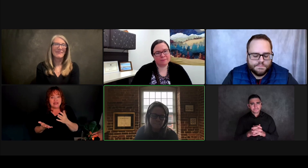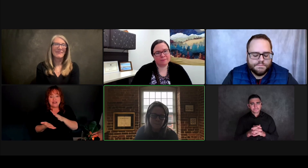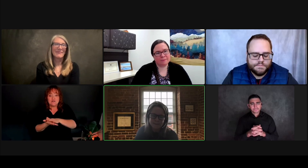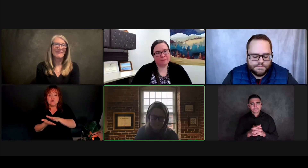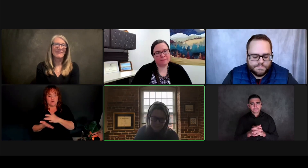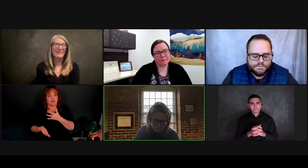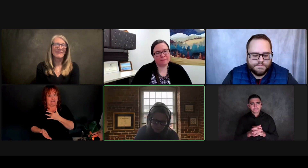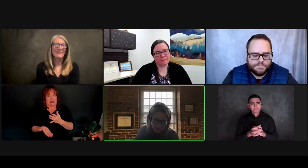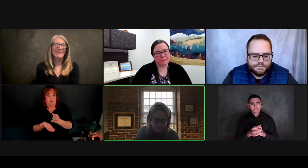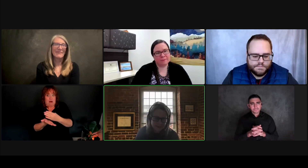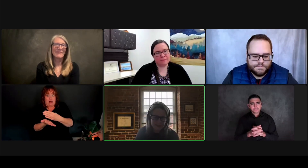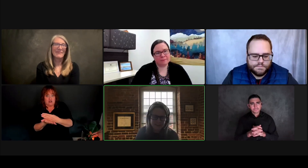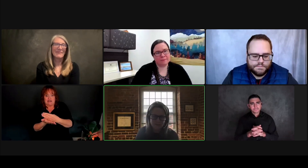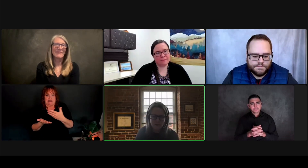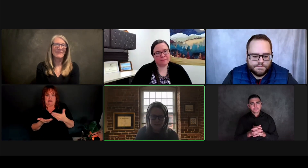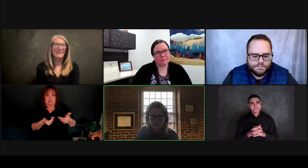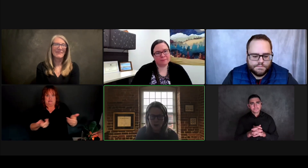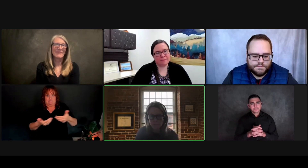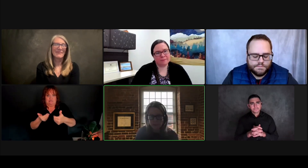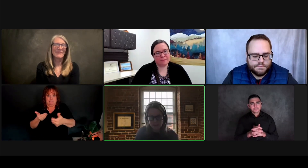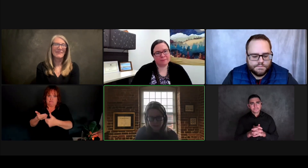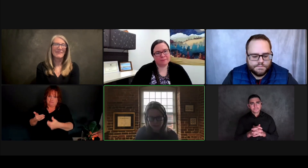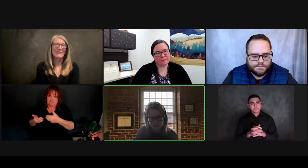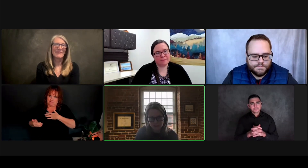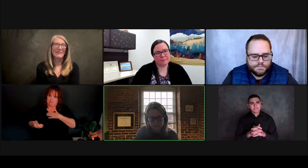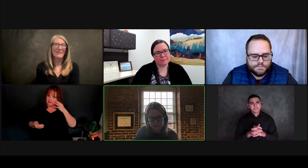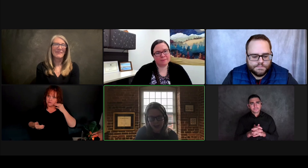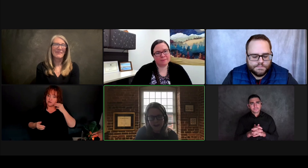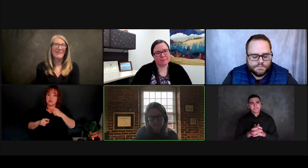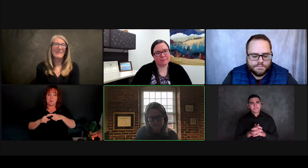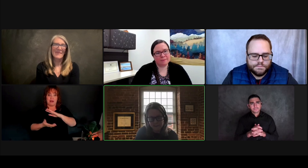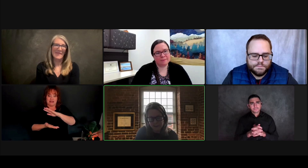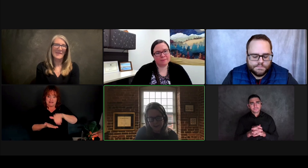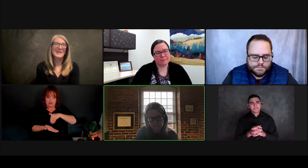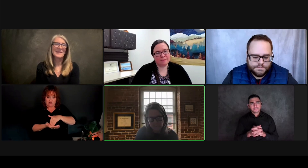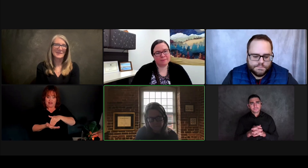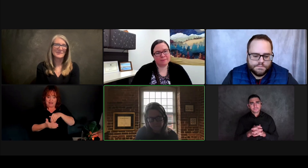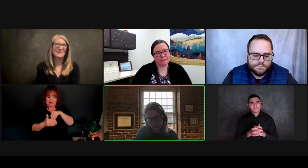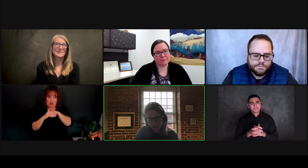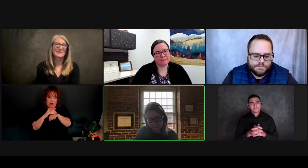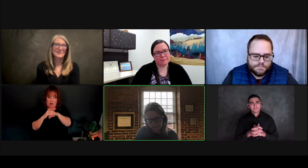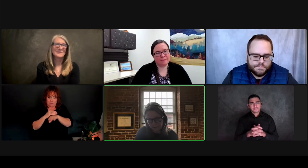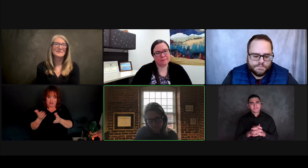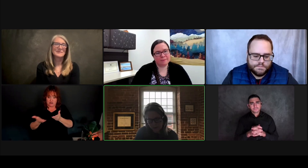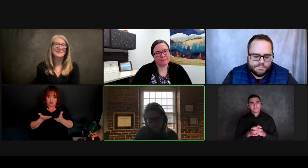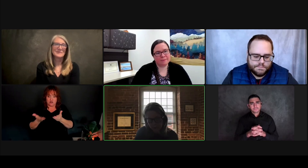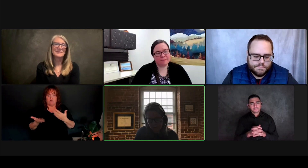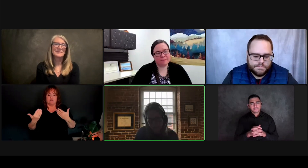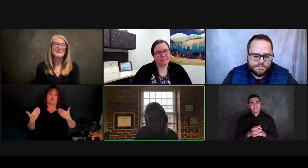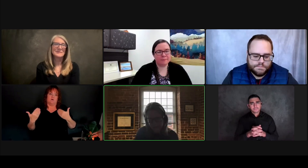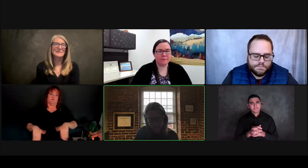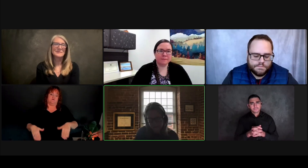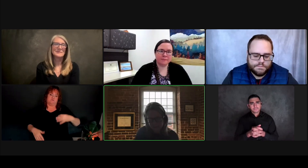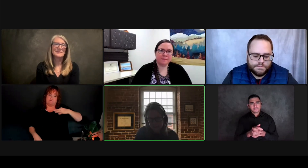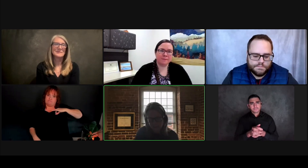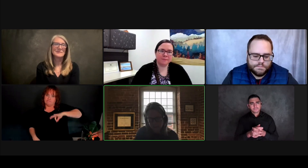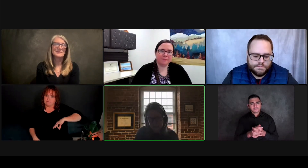but centralized as far as accommodation services have been a really great thing for us in Georgia.